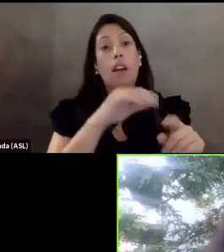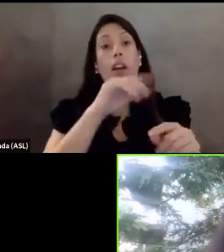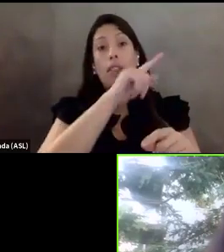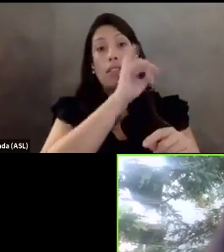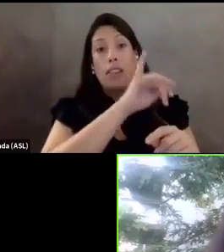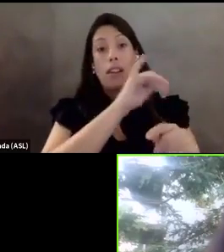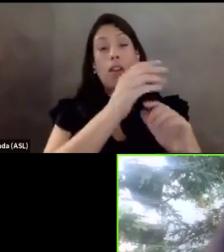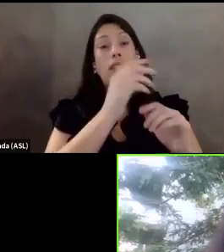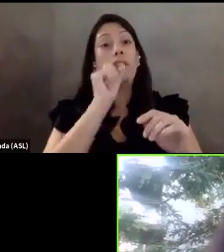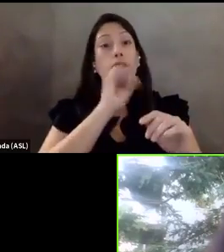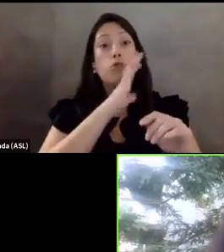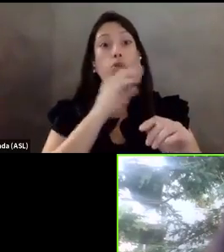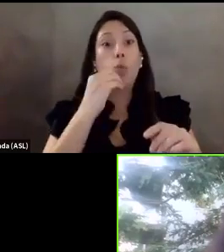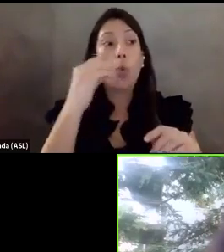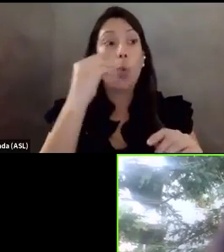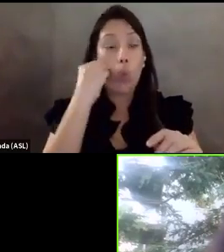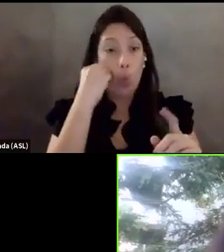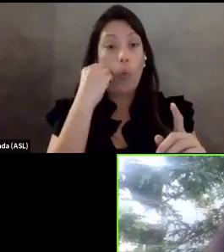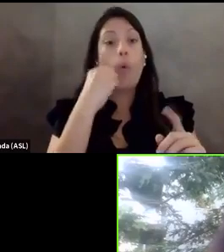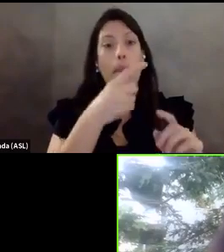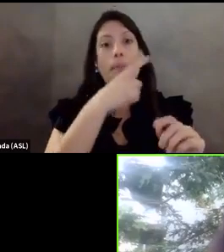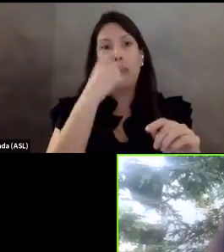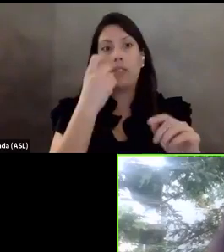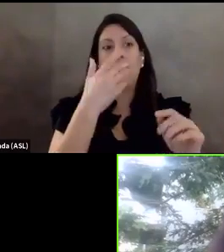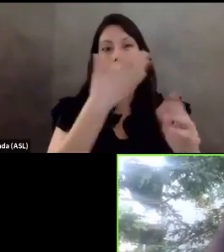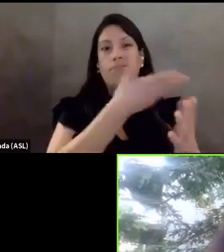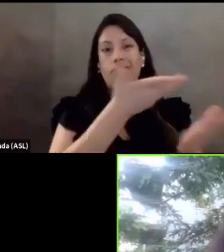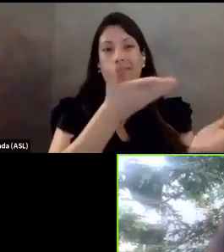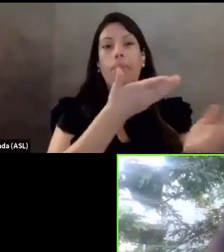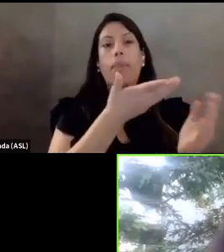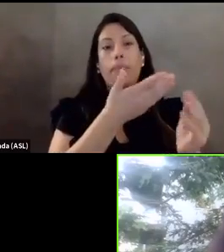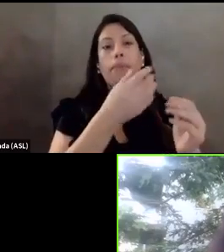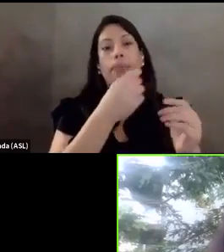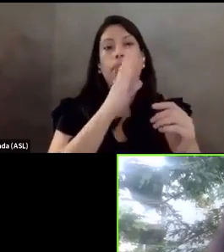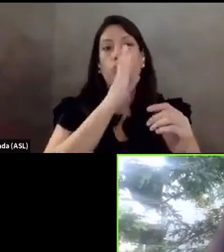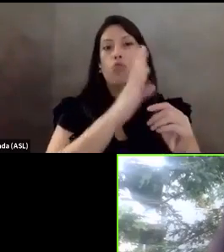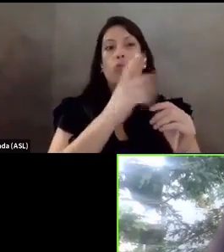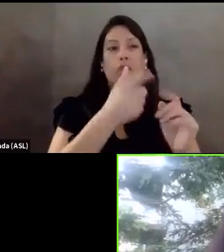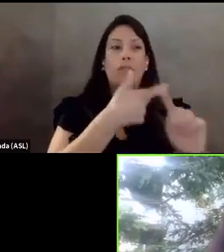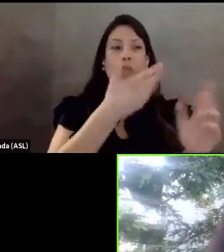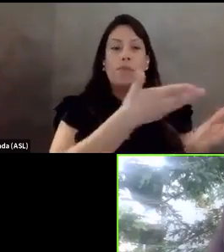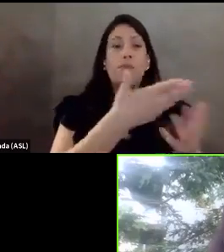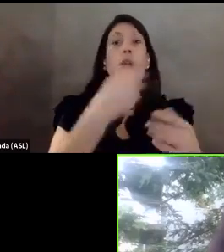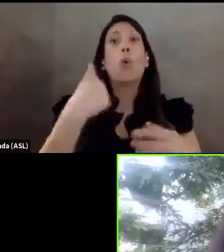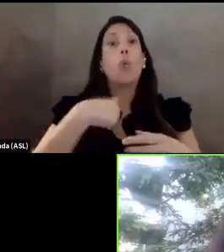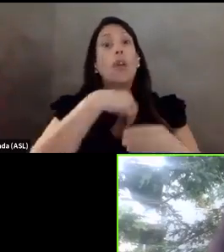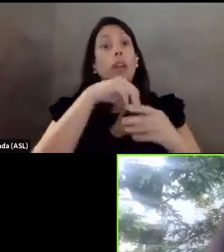And so we're in the purple's here because there is widespread community transmission, which then is reflected by